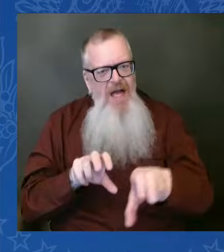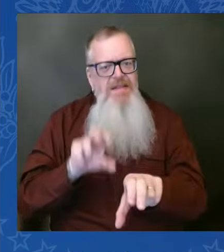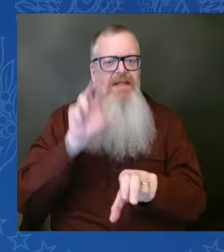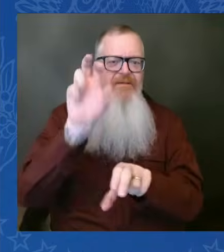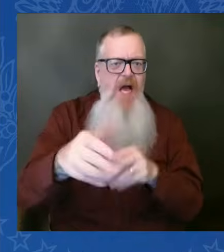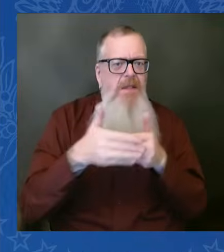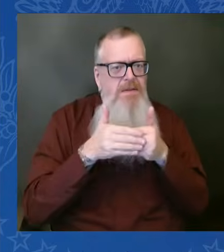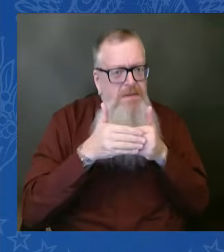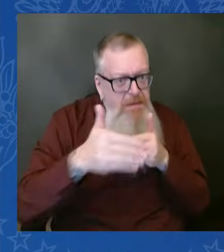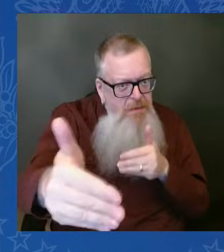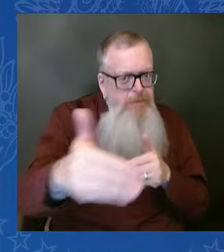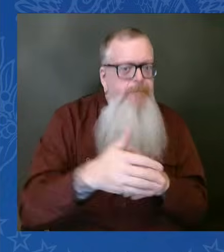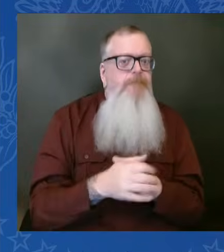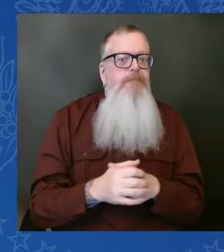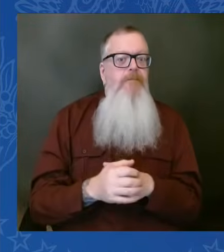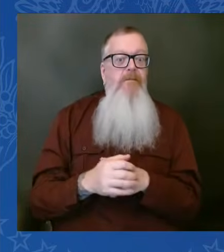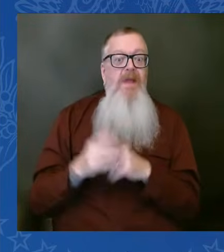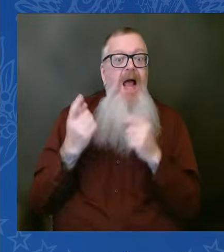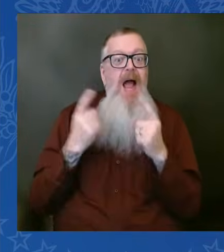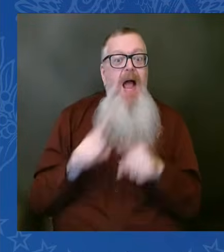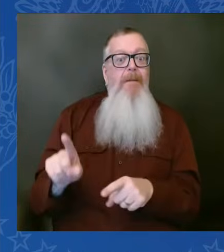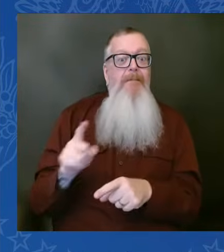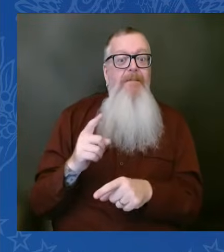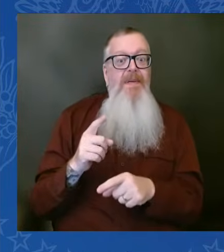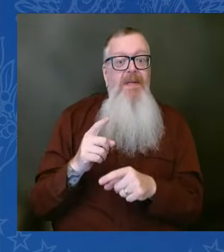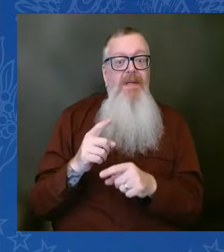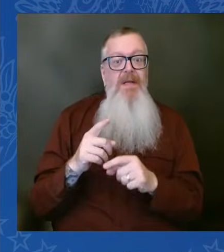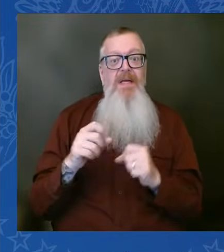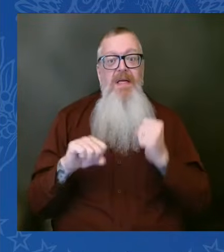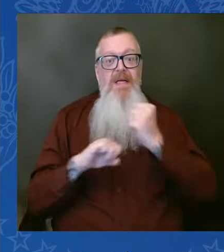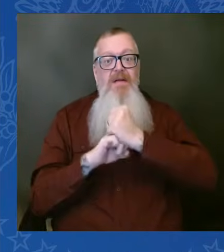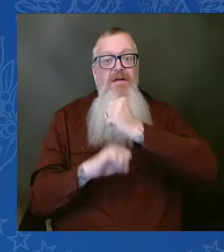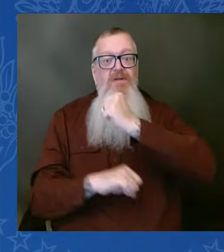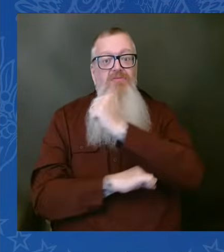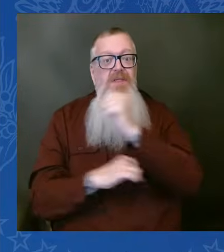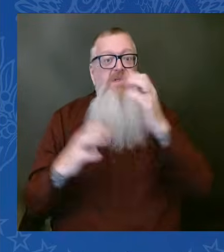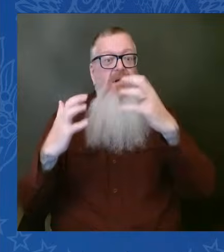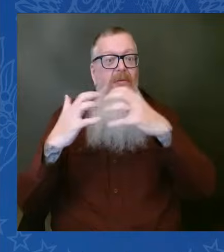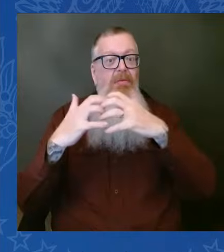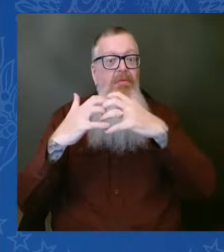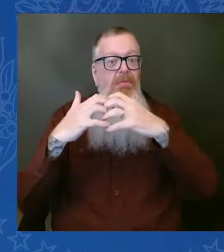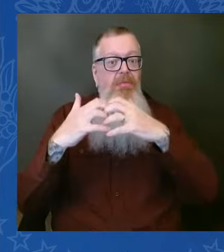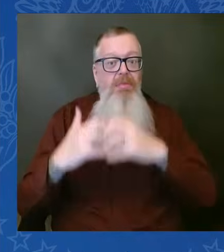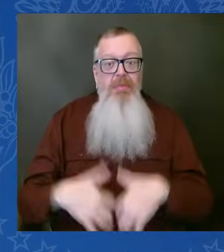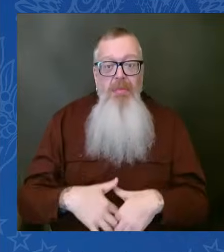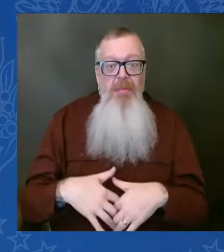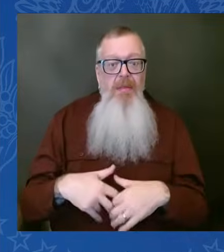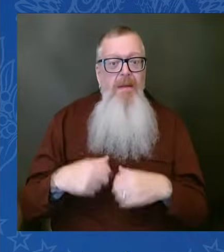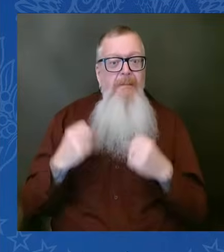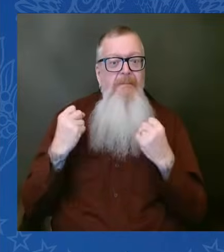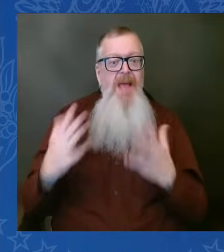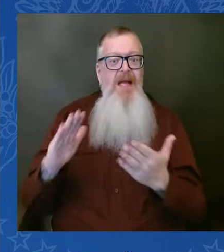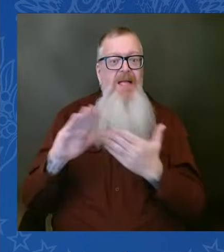A flood of cheap imports hollowed out our factory towns. Remember “Infrastructure Week”? We had Infrastructure Week for four years.